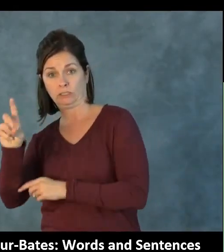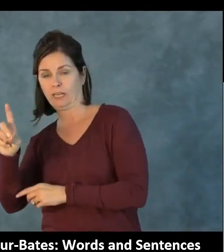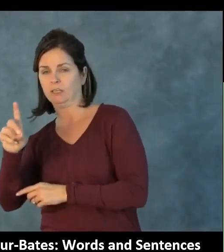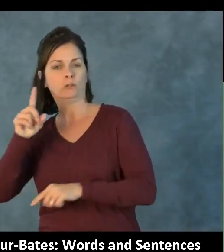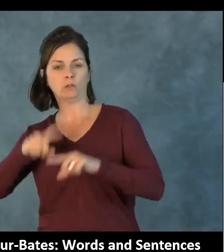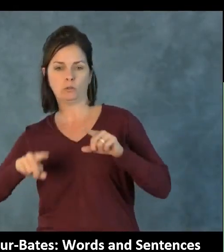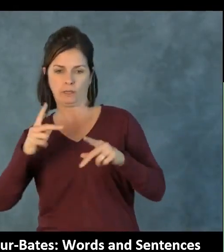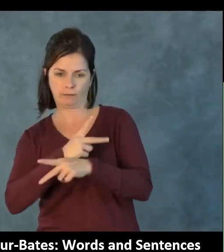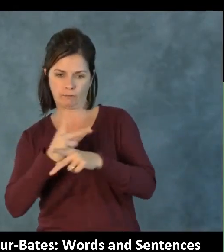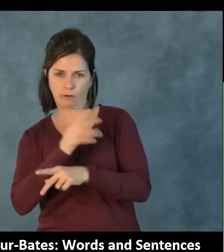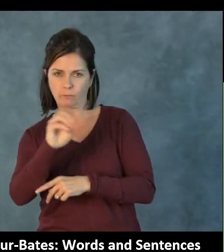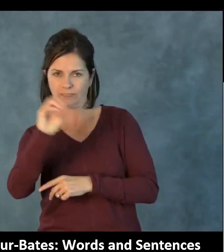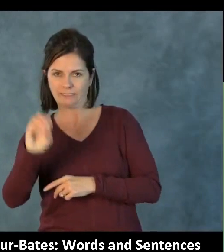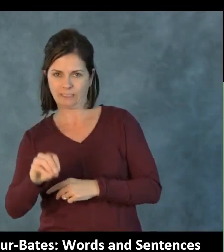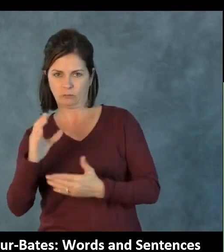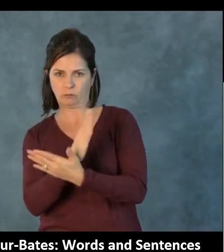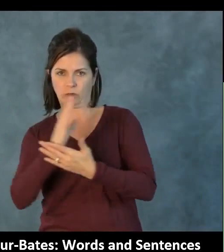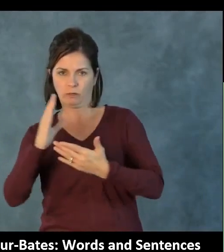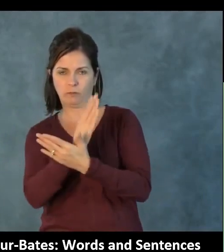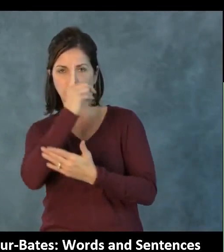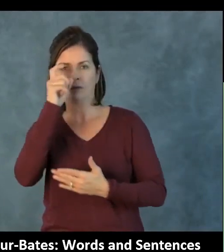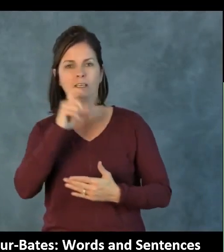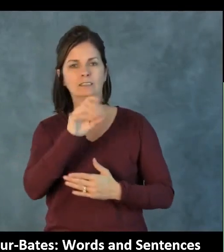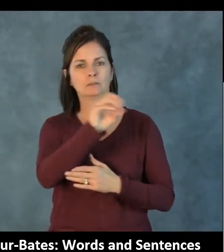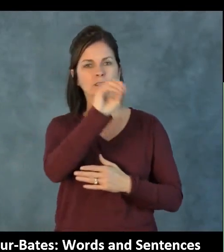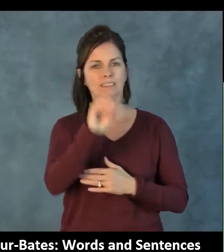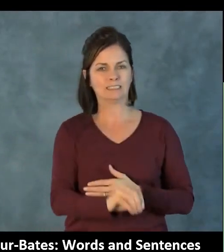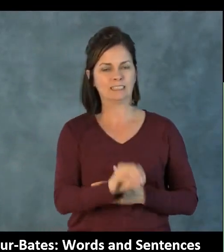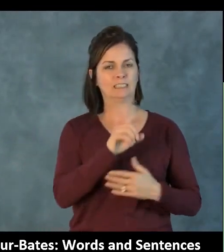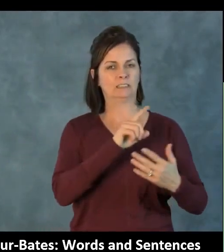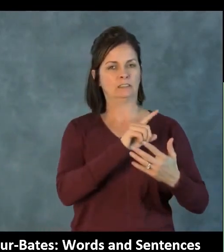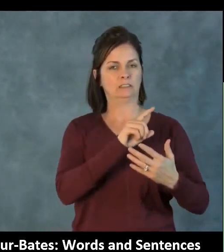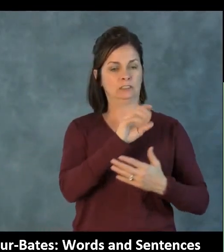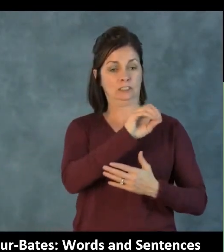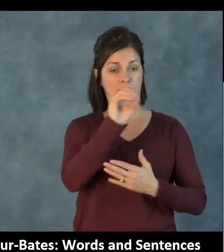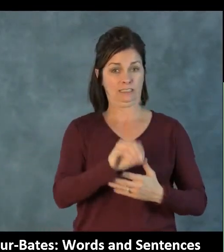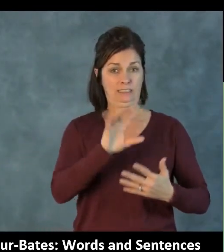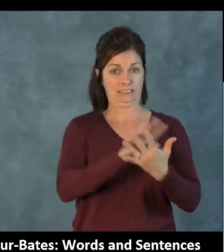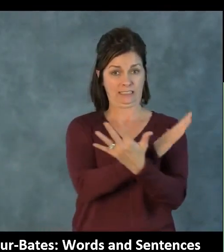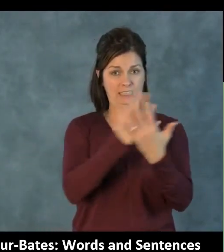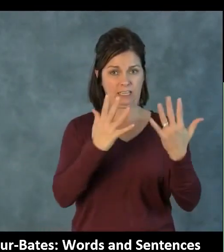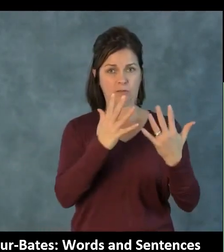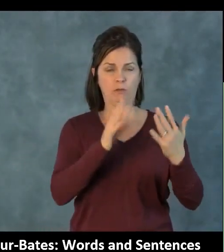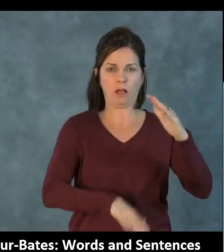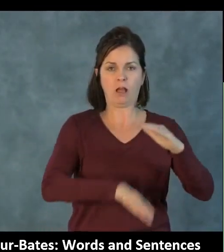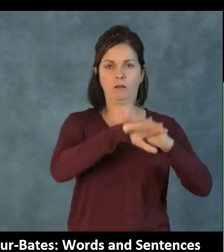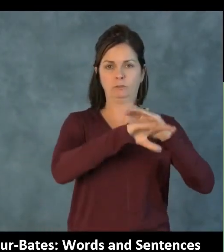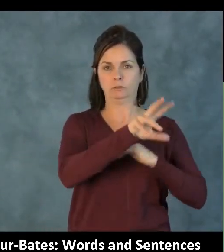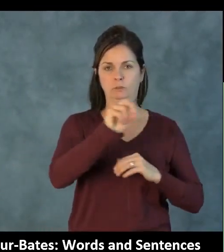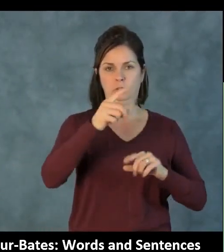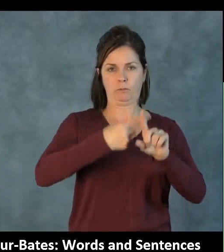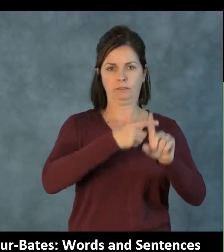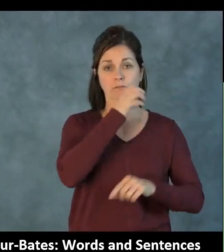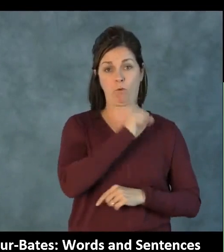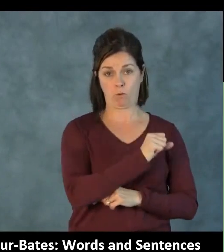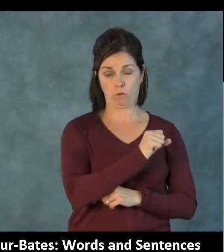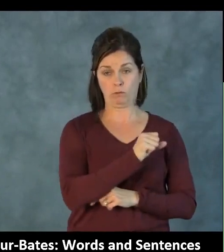because the percentile tables only go out to 30 months of age, but you can still obtain an age score.